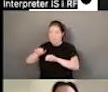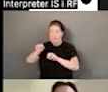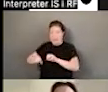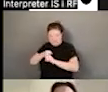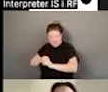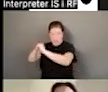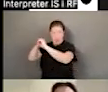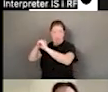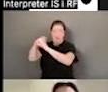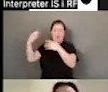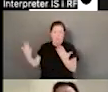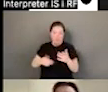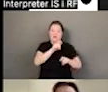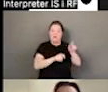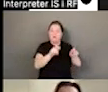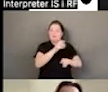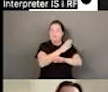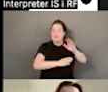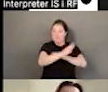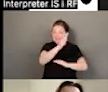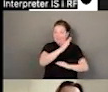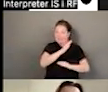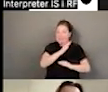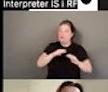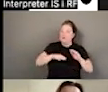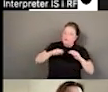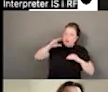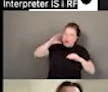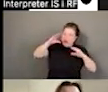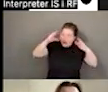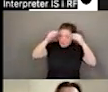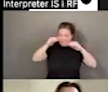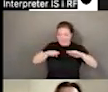make the content easier to grasp or understand. And we are certainly not the only ones